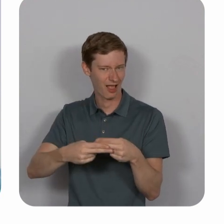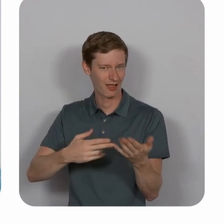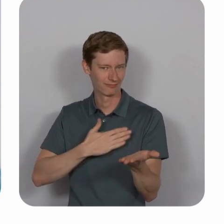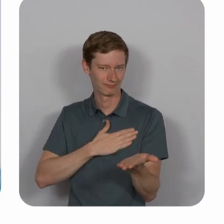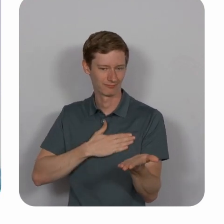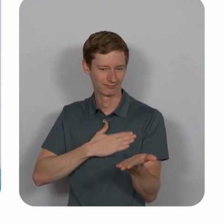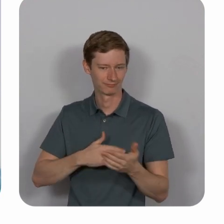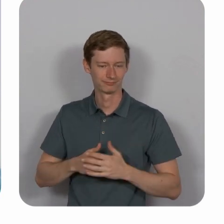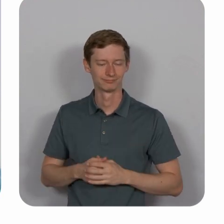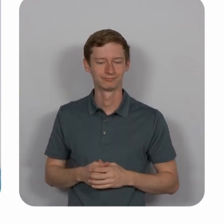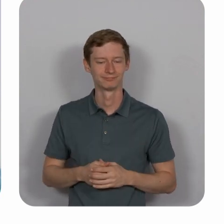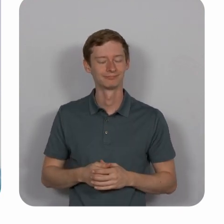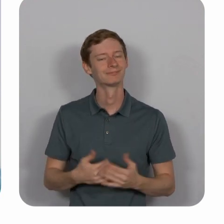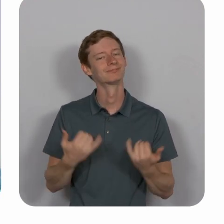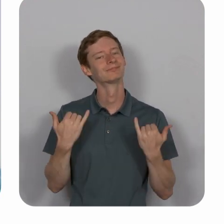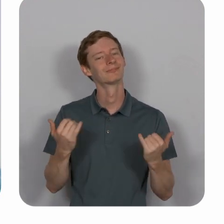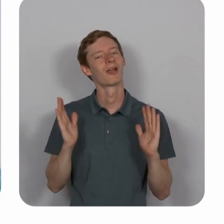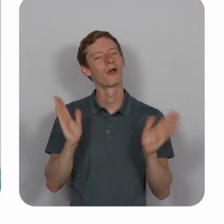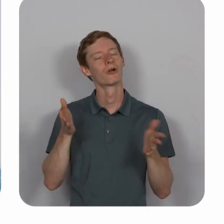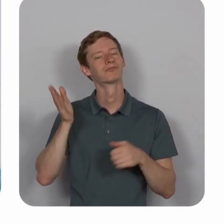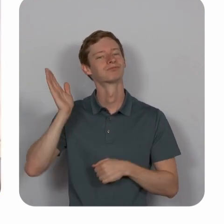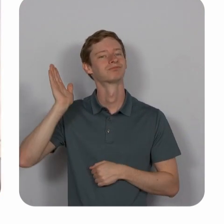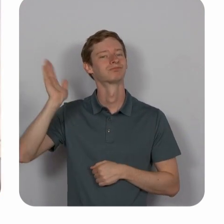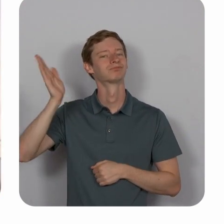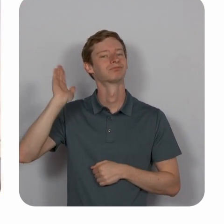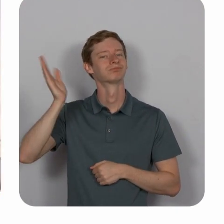I would like to present five, not noteworthy